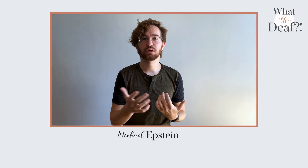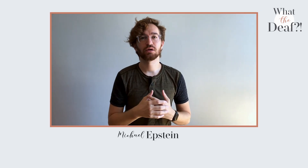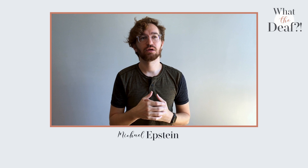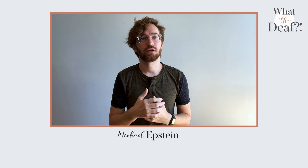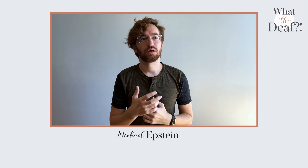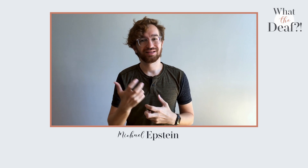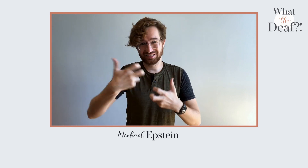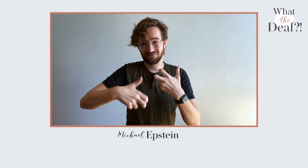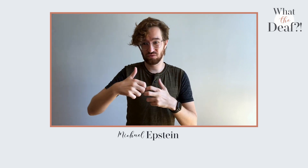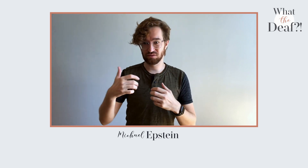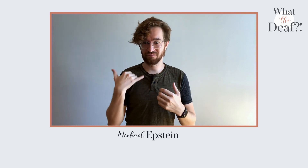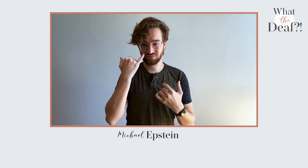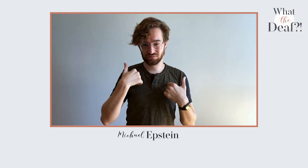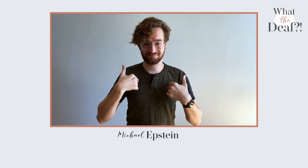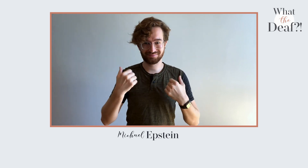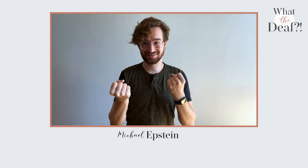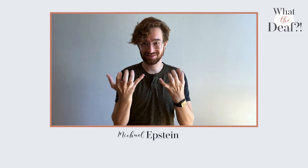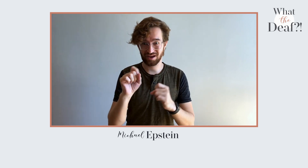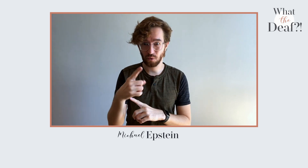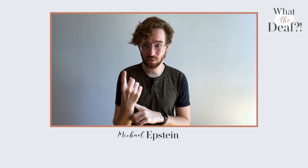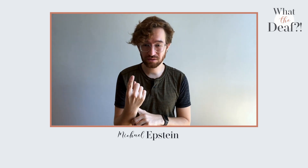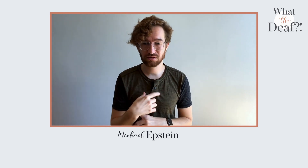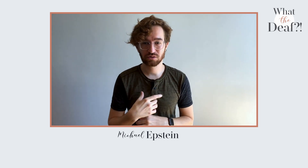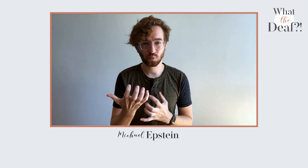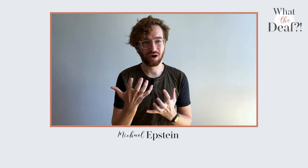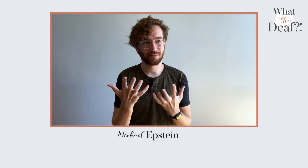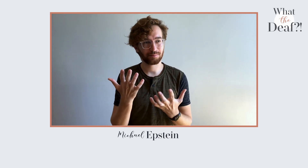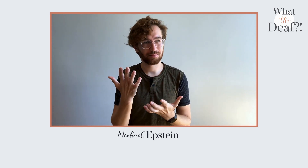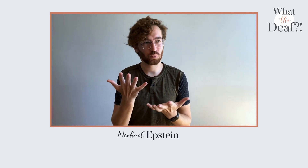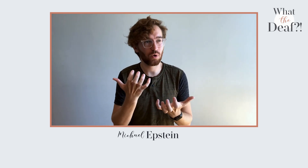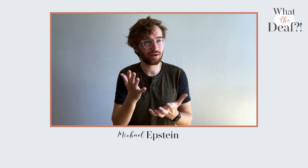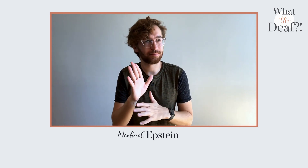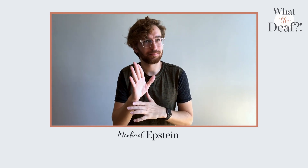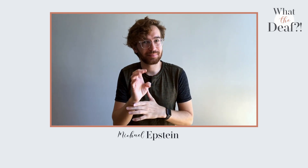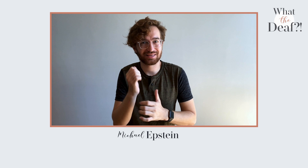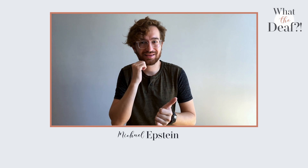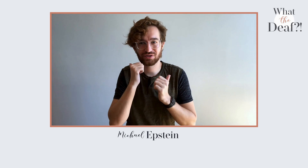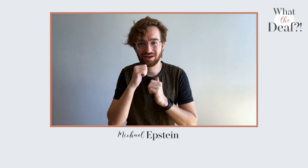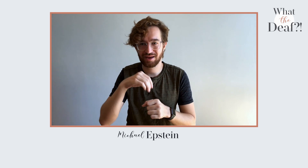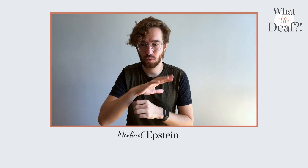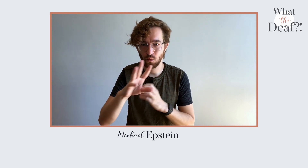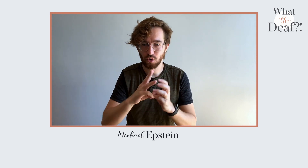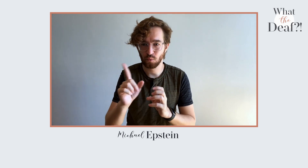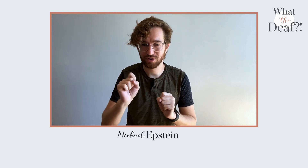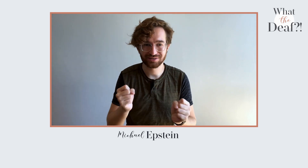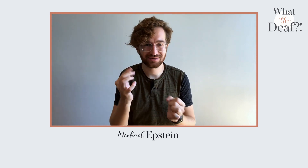If I was a signing-only person and being in an everyday world where you didn't have to speak,